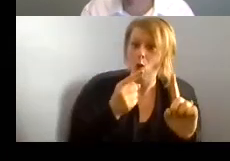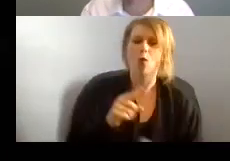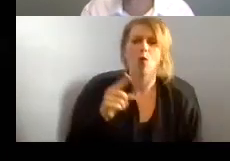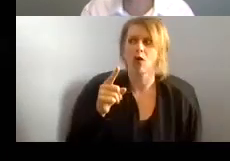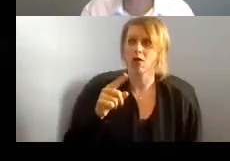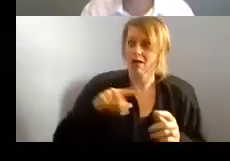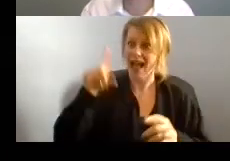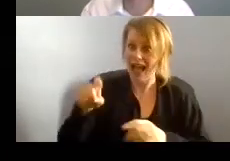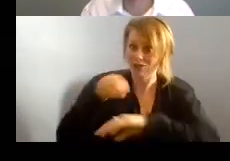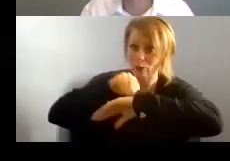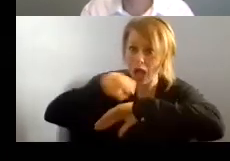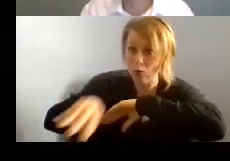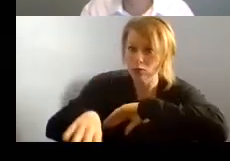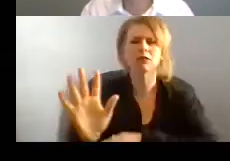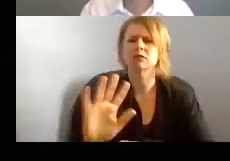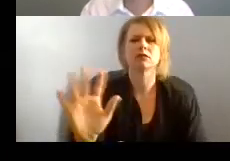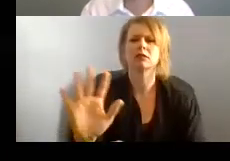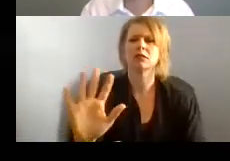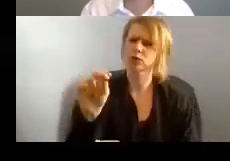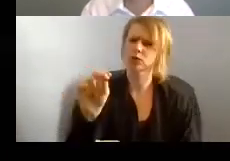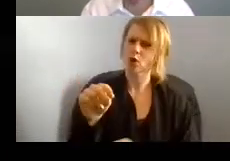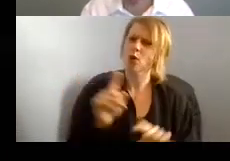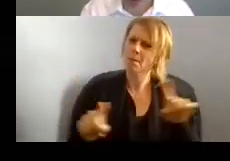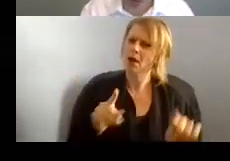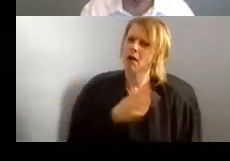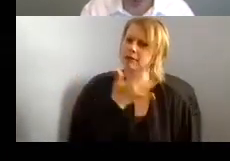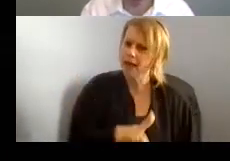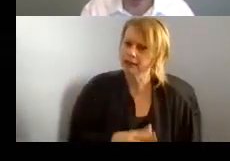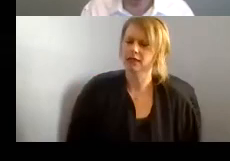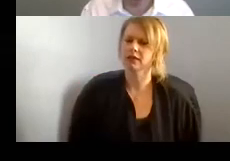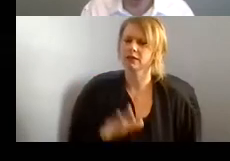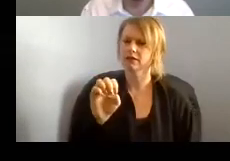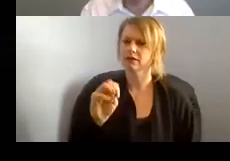their classrooms. But they do need to be sensitive, empathic, and supportive.